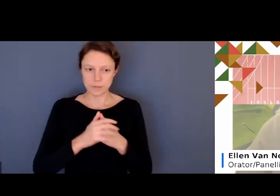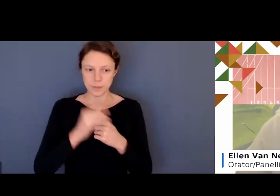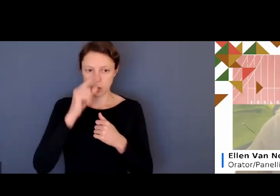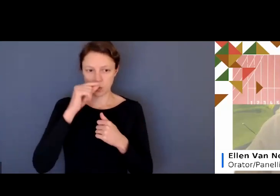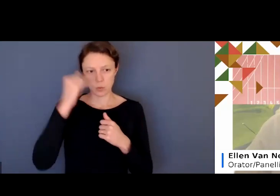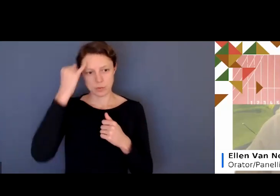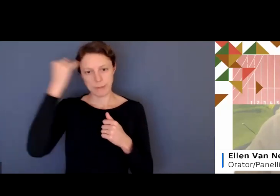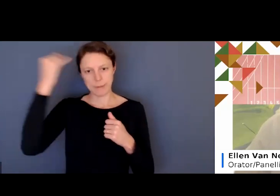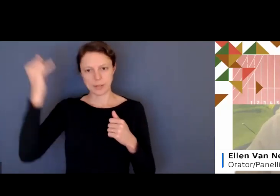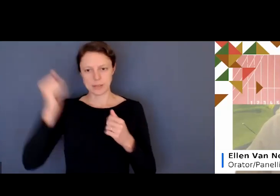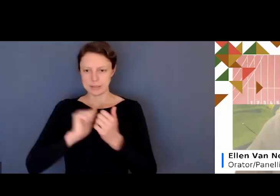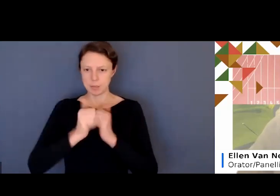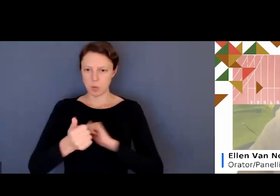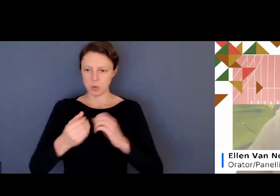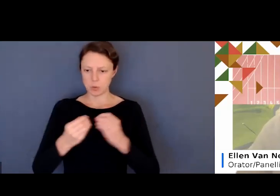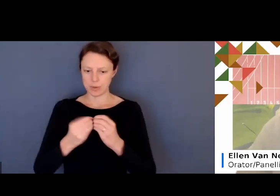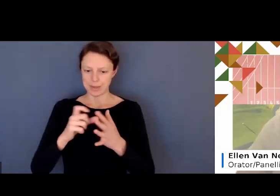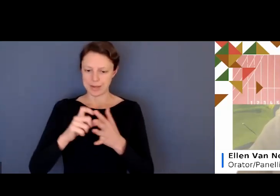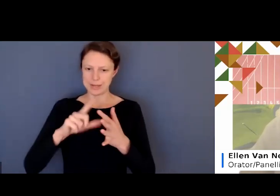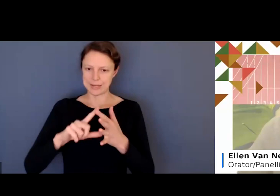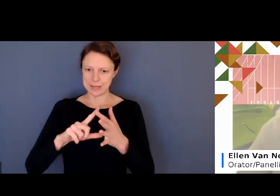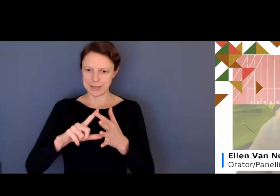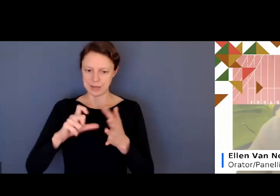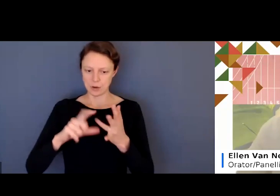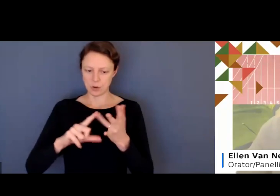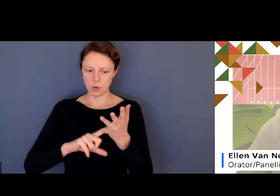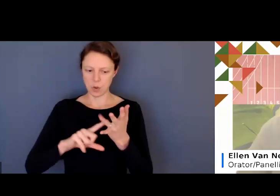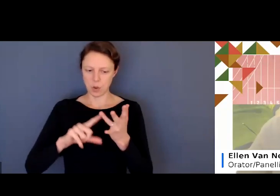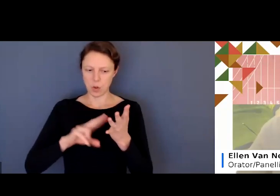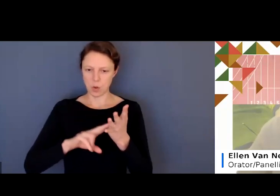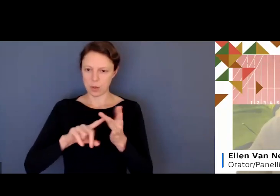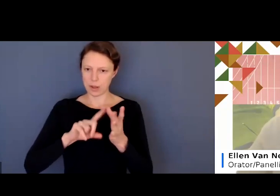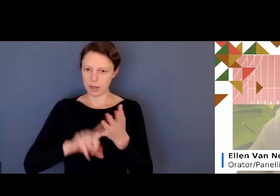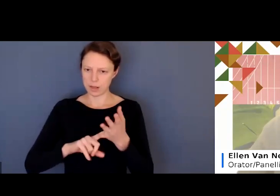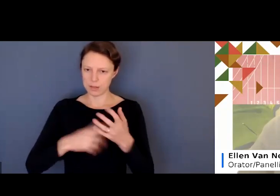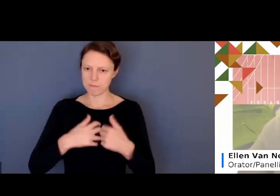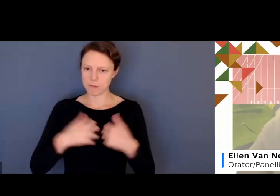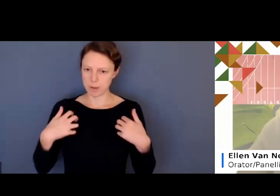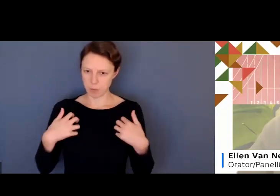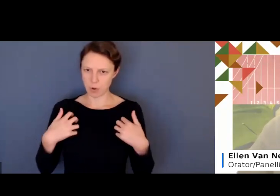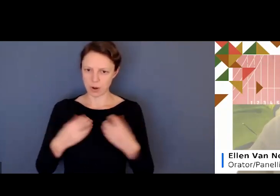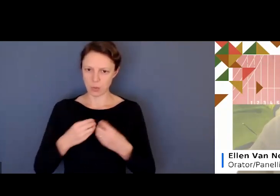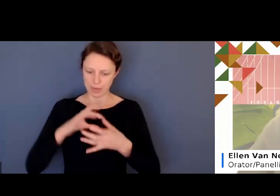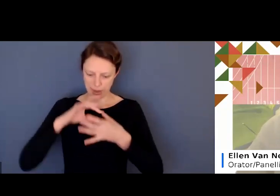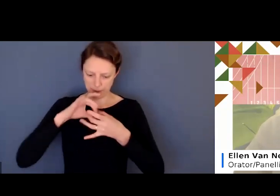with with an embodied understanding of indigenous land and instill these understandings in young people